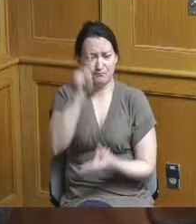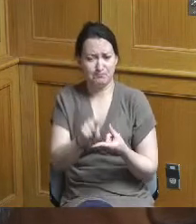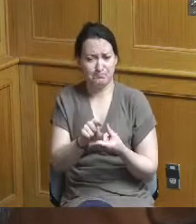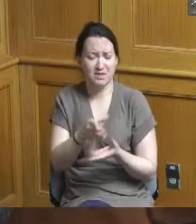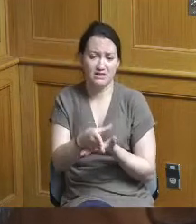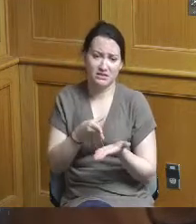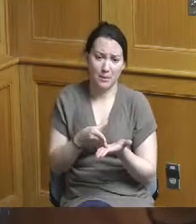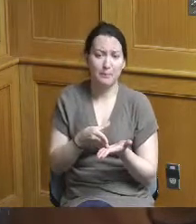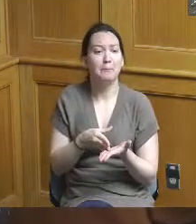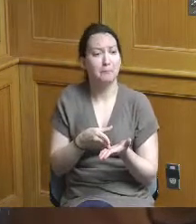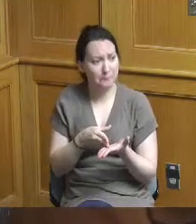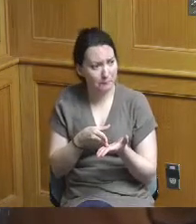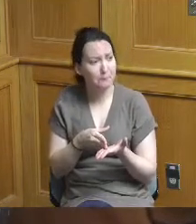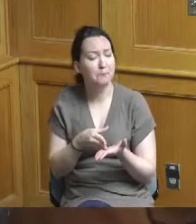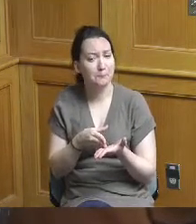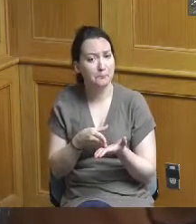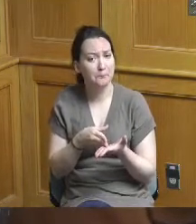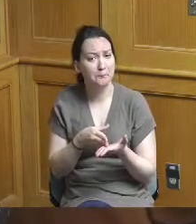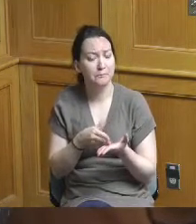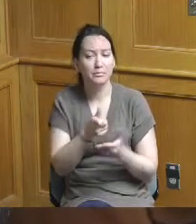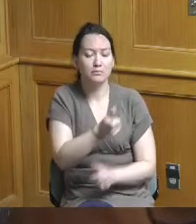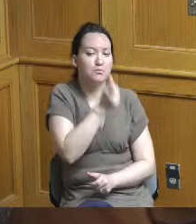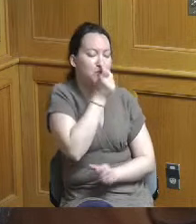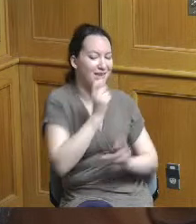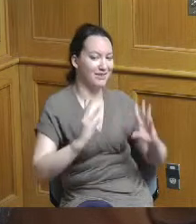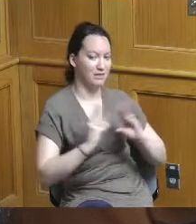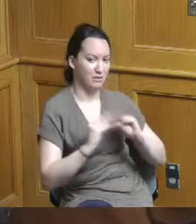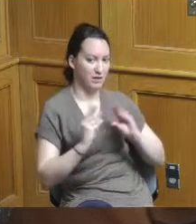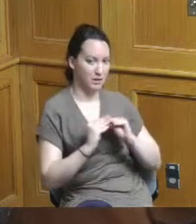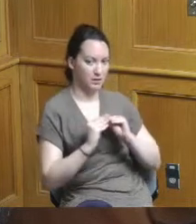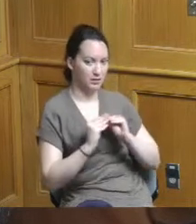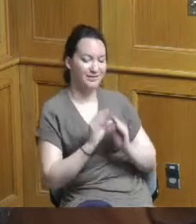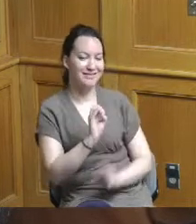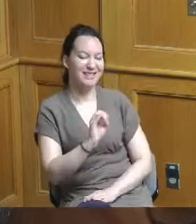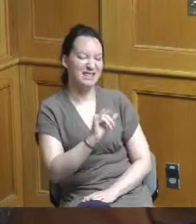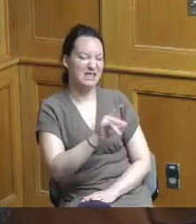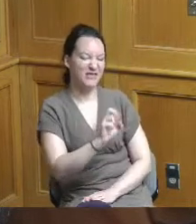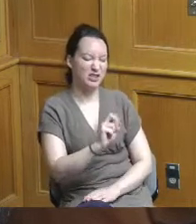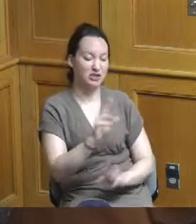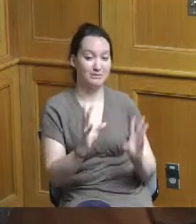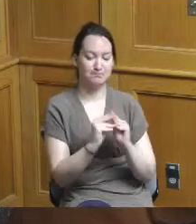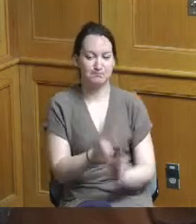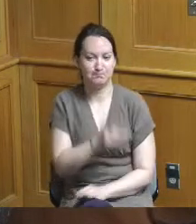of these executive sessions because when we come out we're not allowed to really talk about and